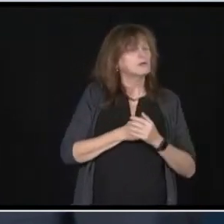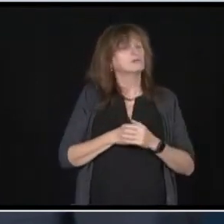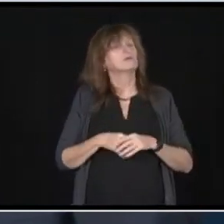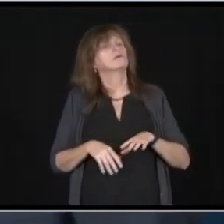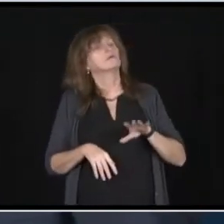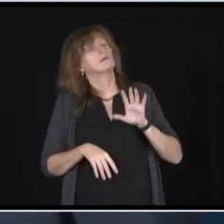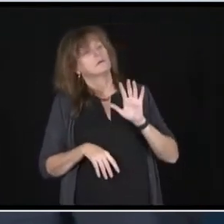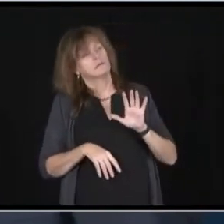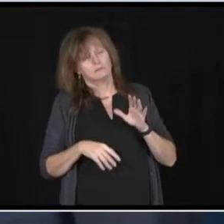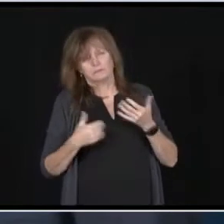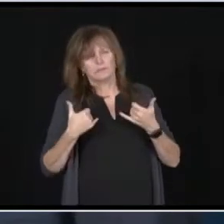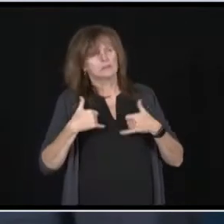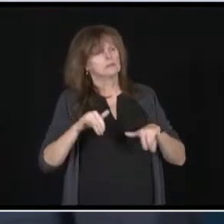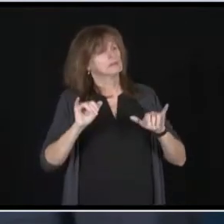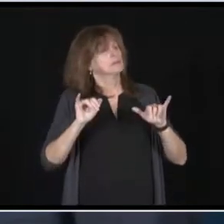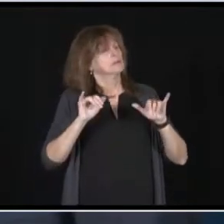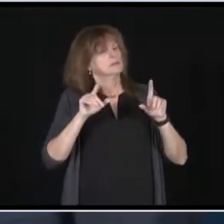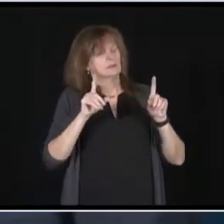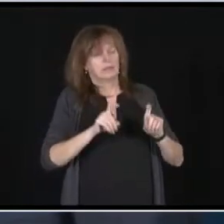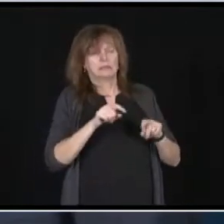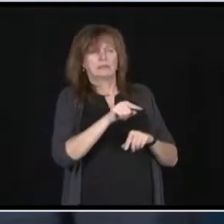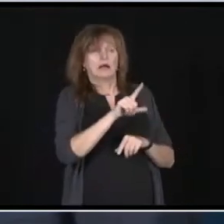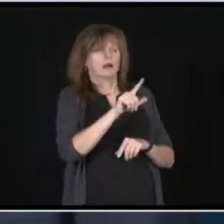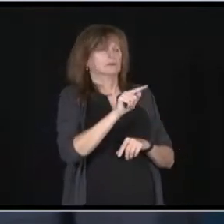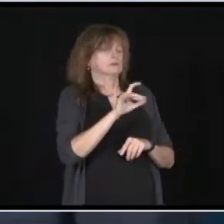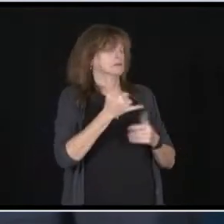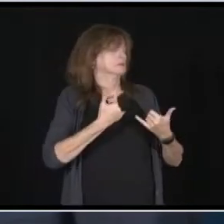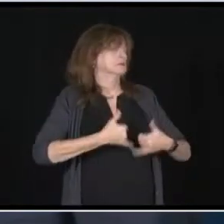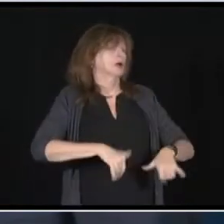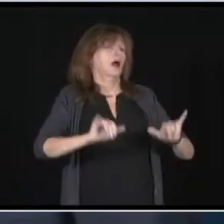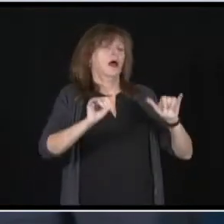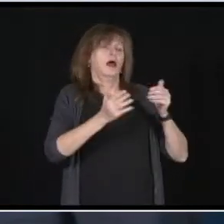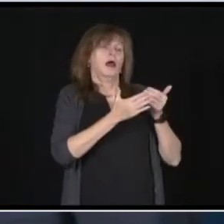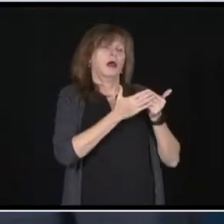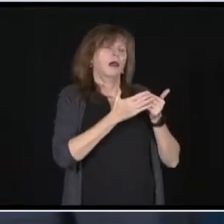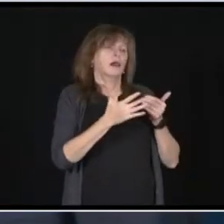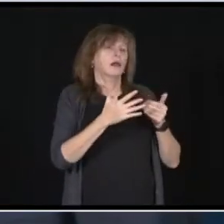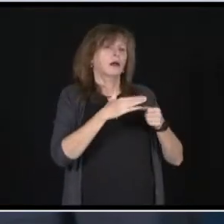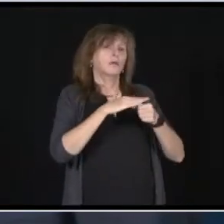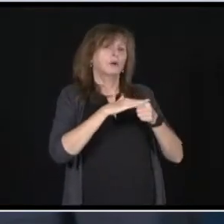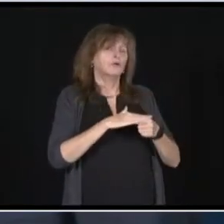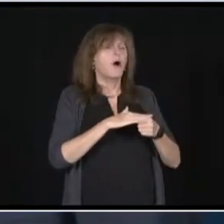We are still doing testing in long-term care homes. There is some slight pressure,